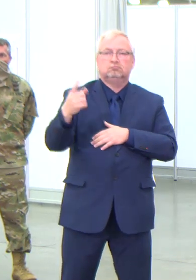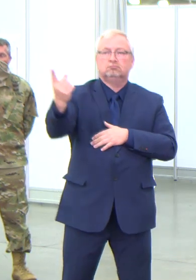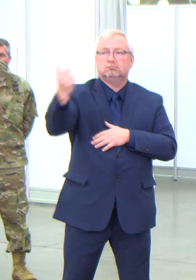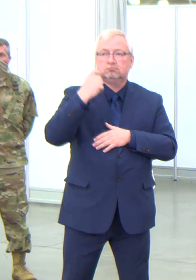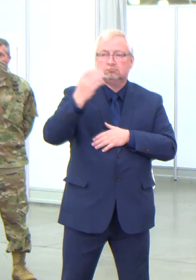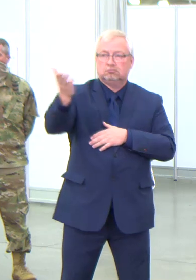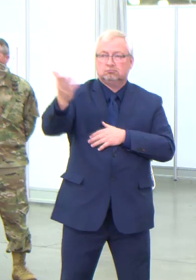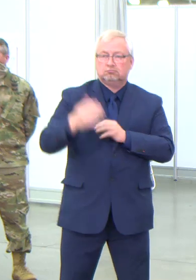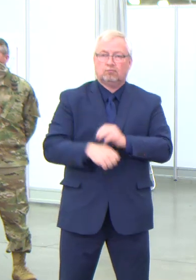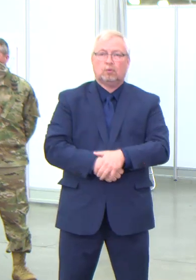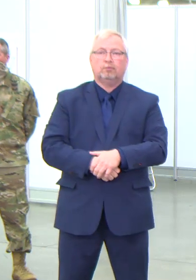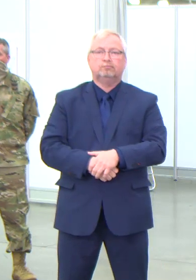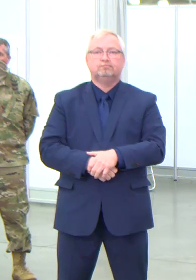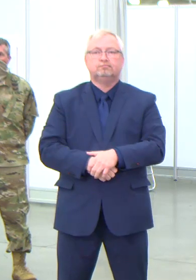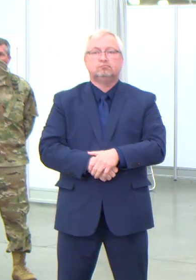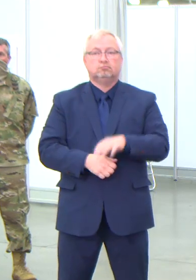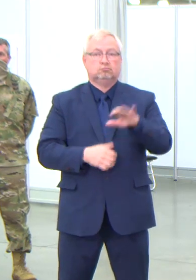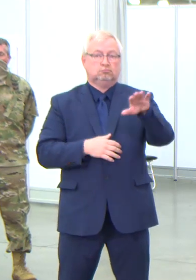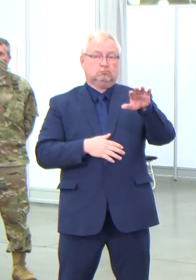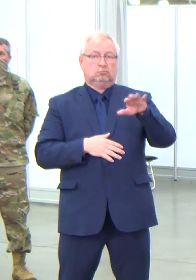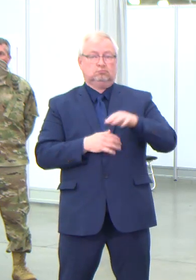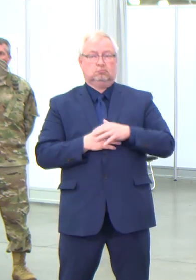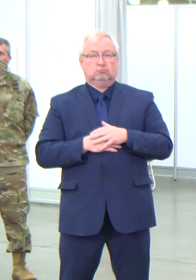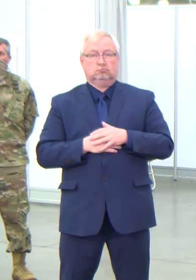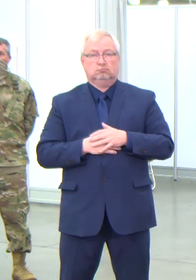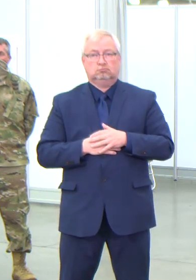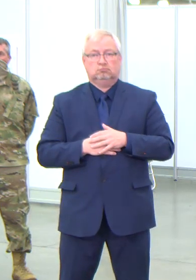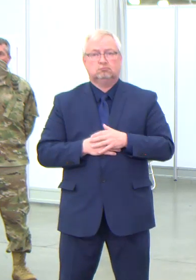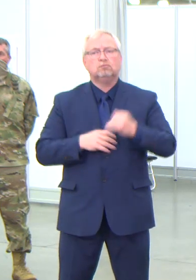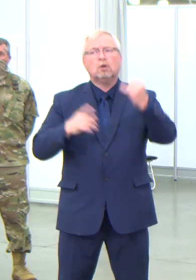. (Question off mic.) I think you're done